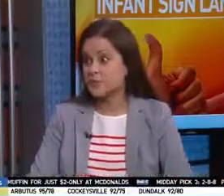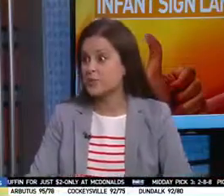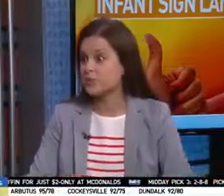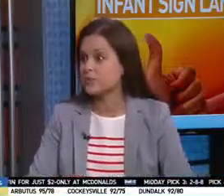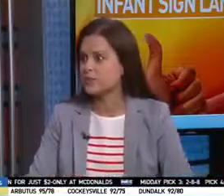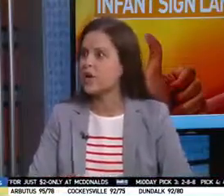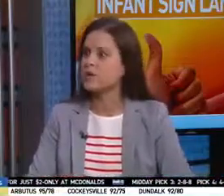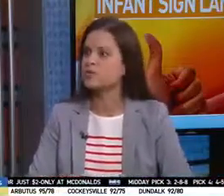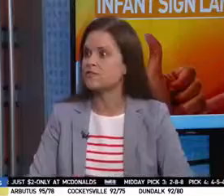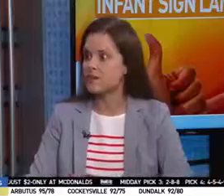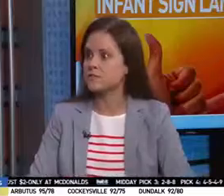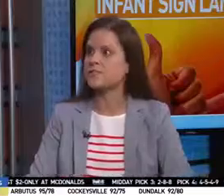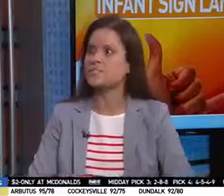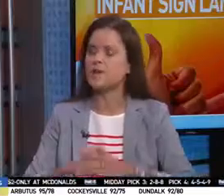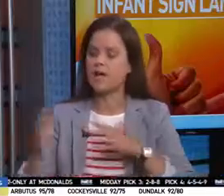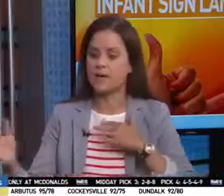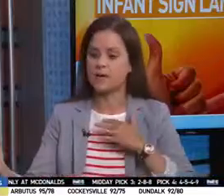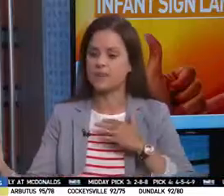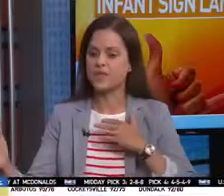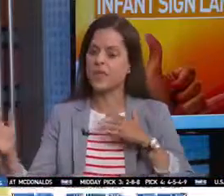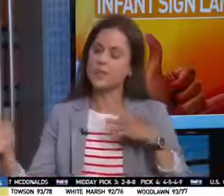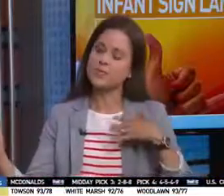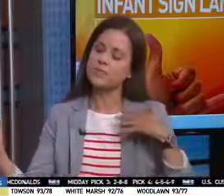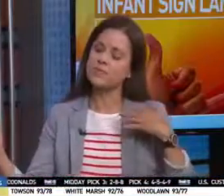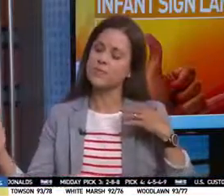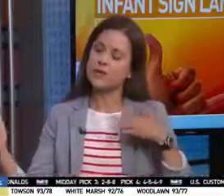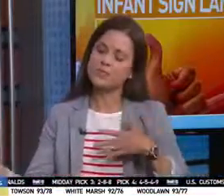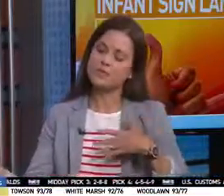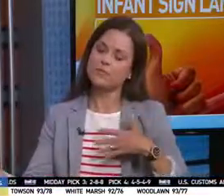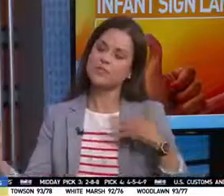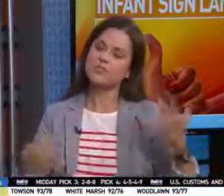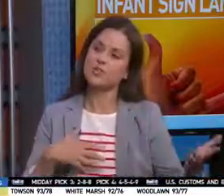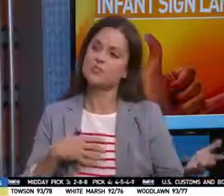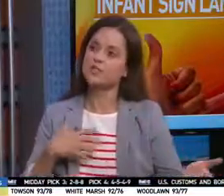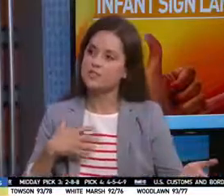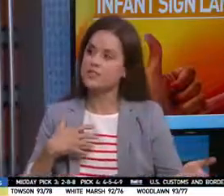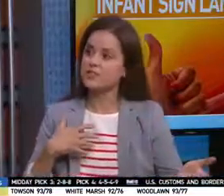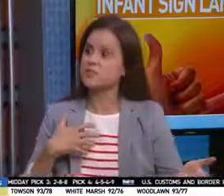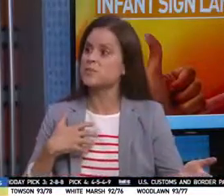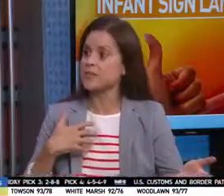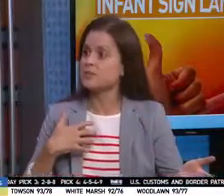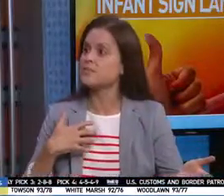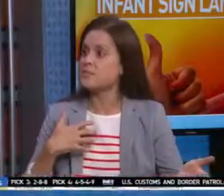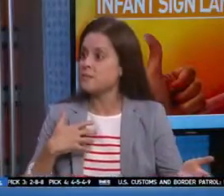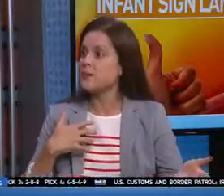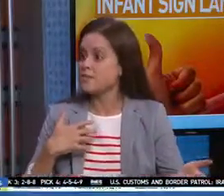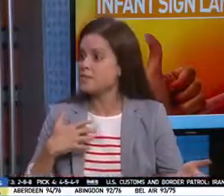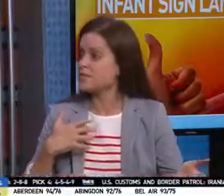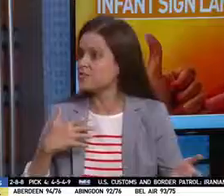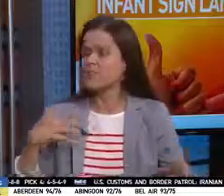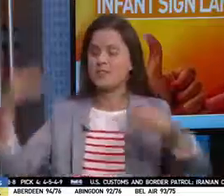Again, we at HASA really work really hard with the families to, um, help them, help the families interpret the signals being given to them by their children and